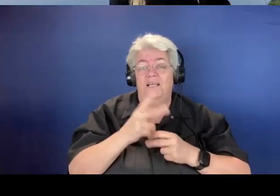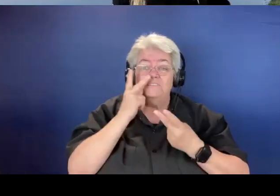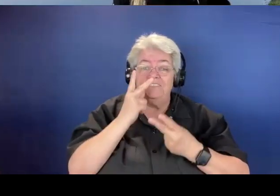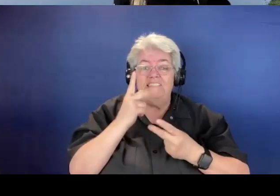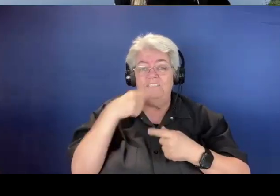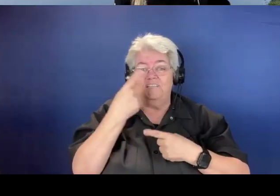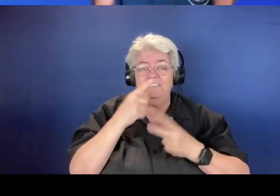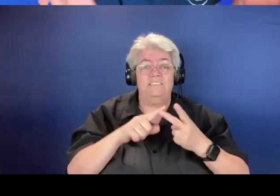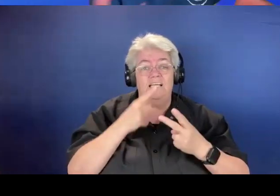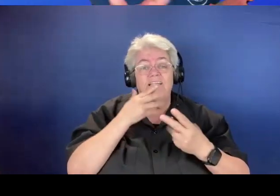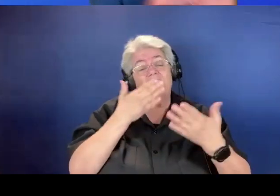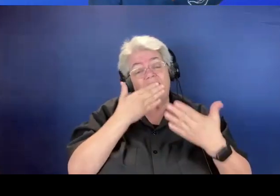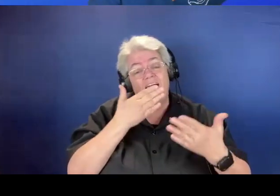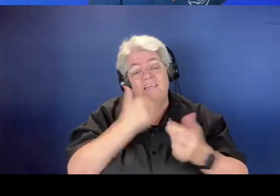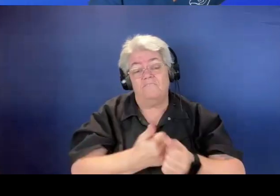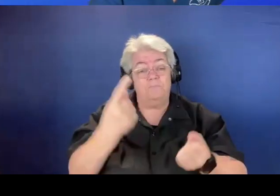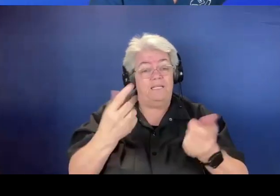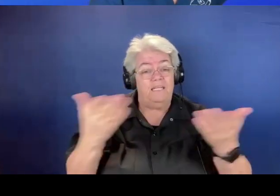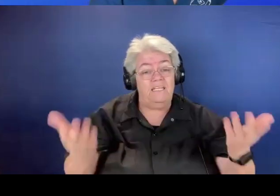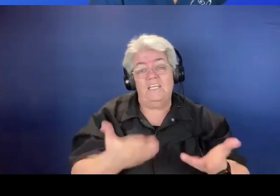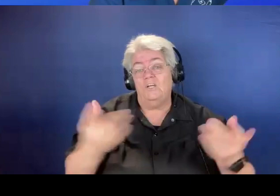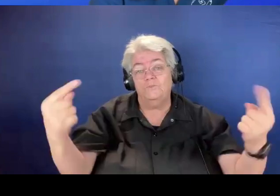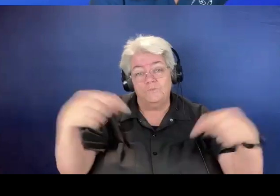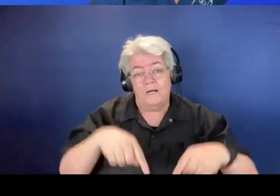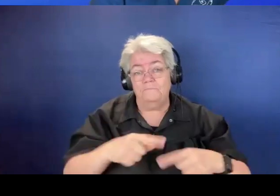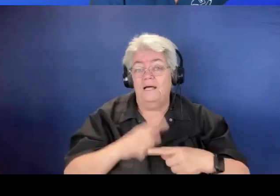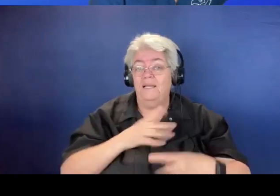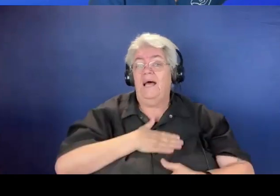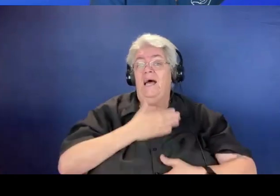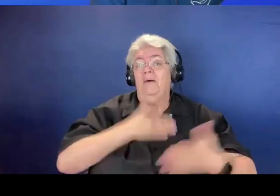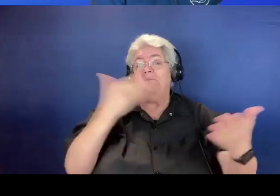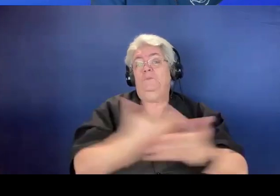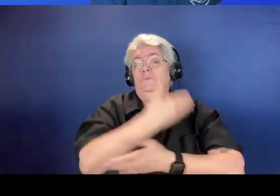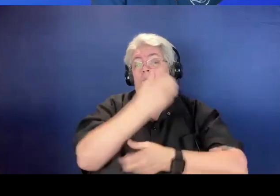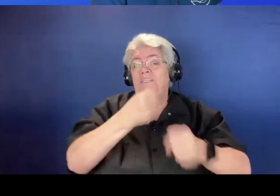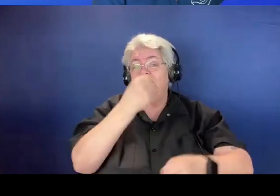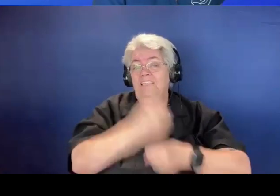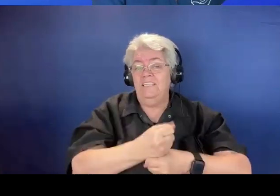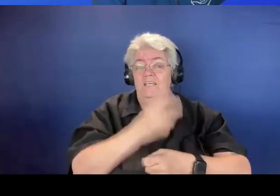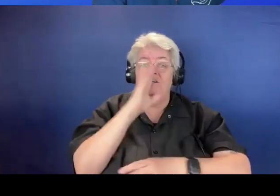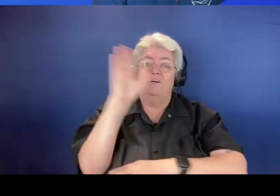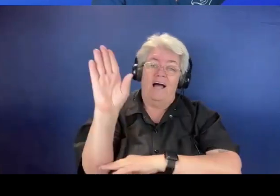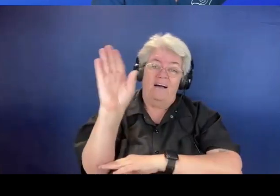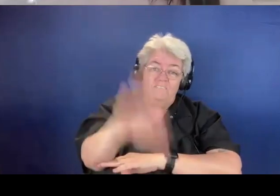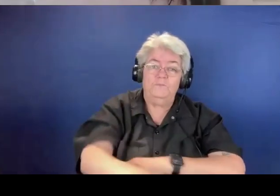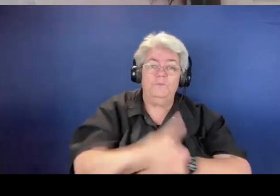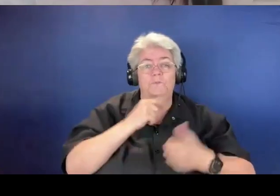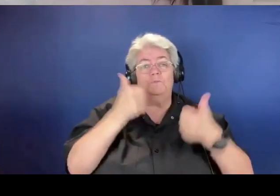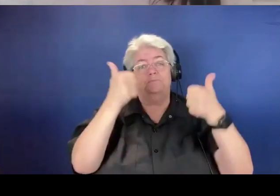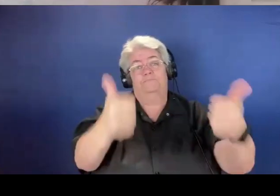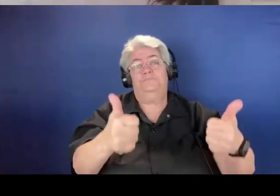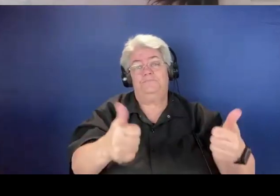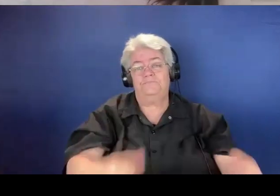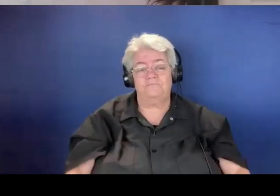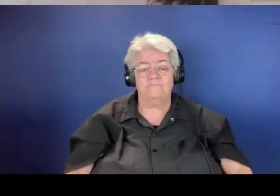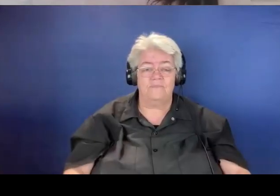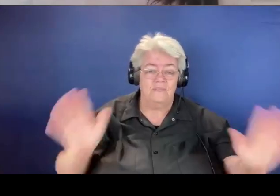And thank you all. Thank everyone for being here. And happy new year. Have a good rest of your afternoon. Thanks everyone.